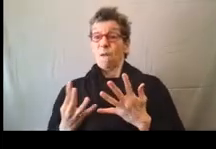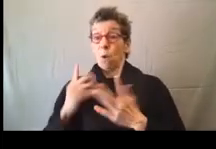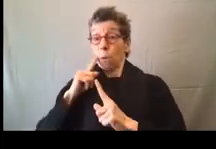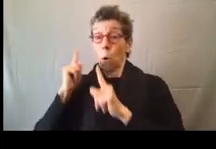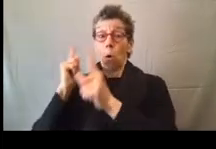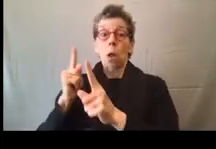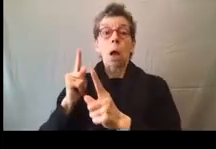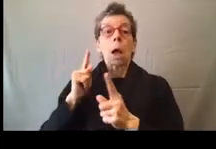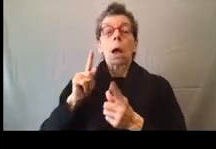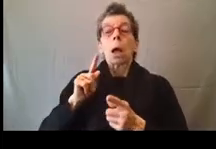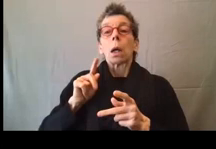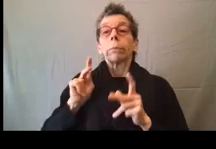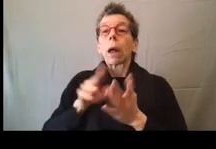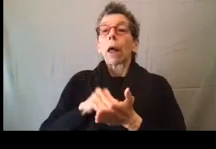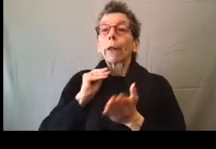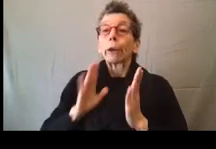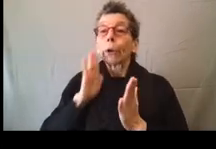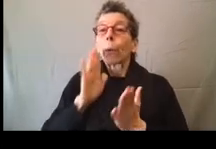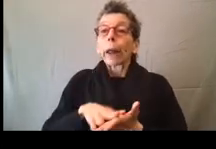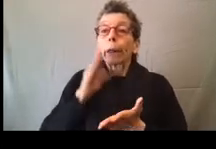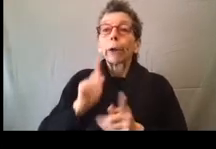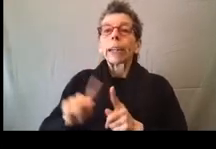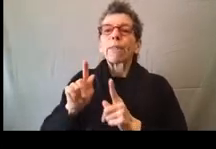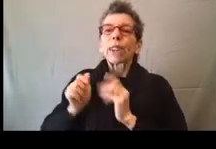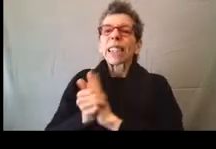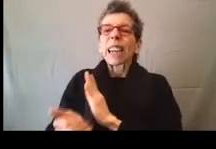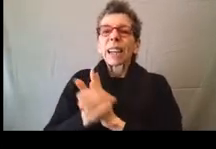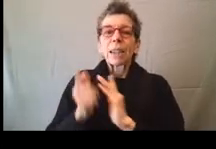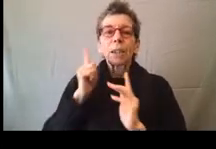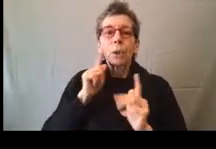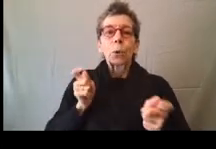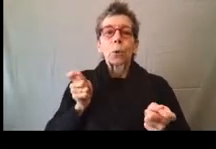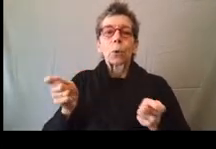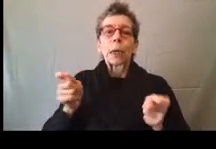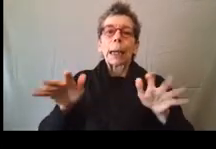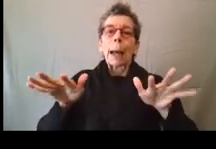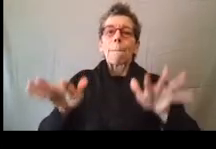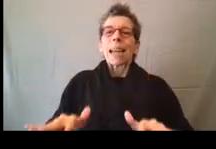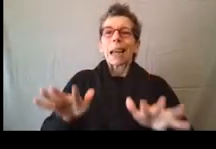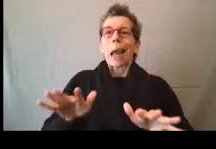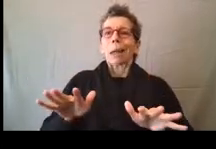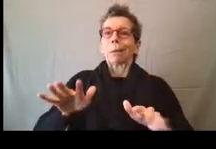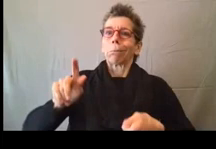bias in employment situations. So, we present them with a range of practical solutions to